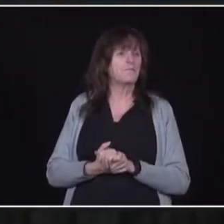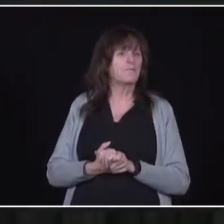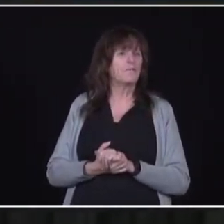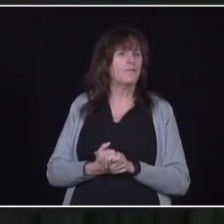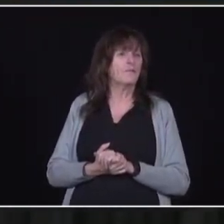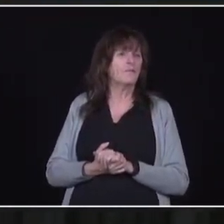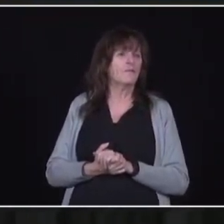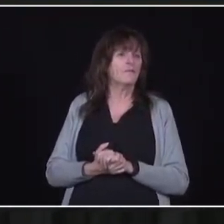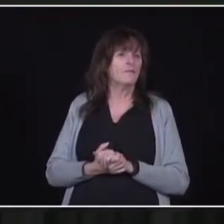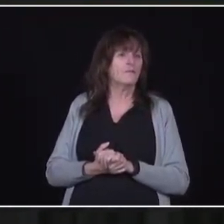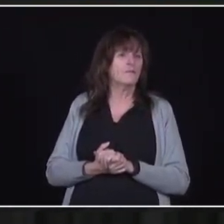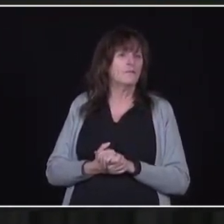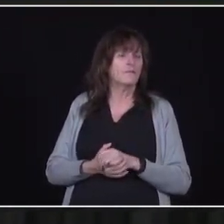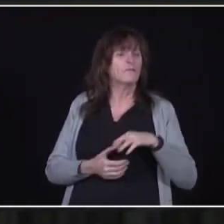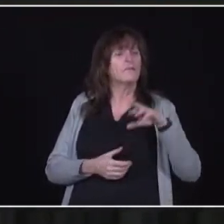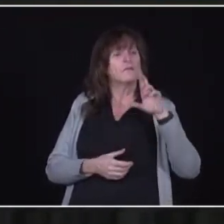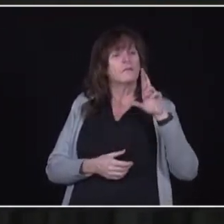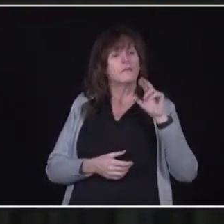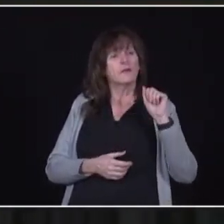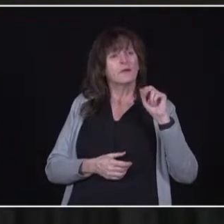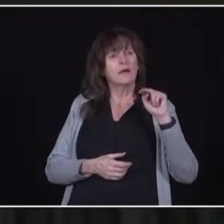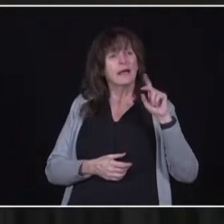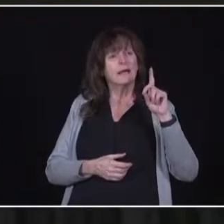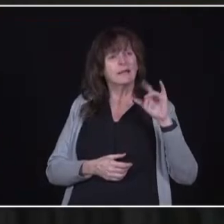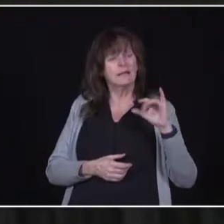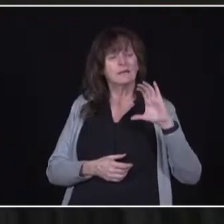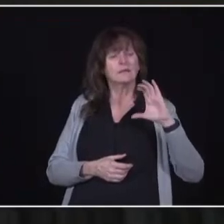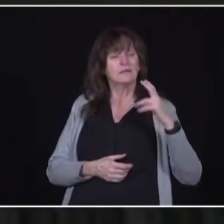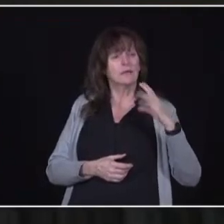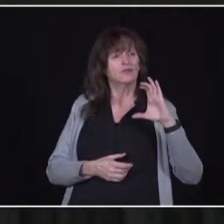Last question >> CHC HTV. Back to the